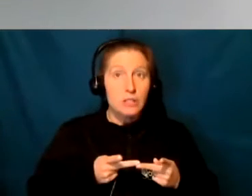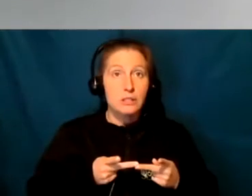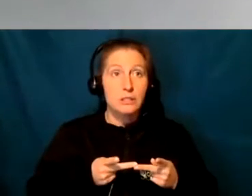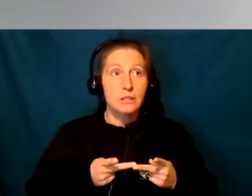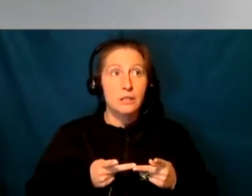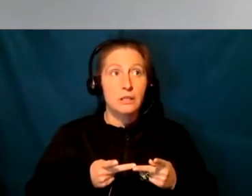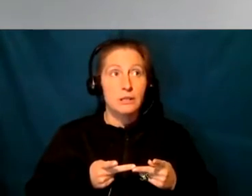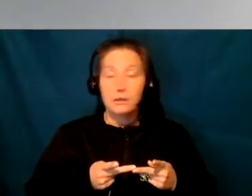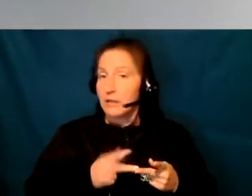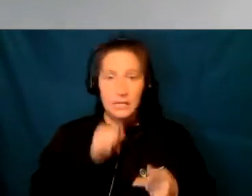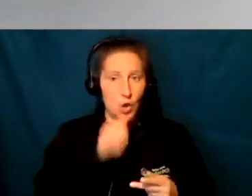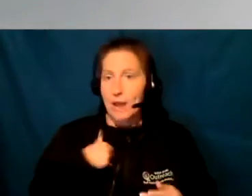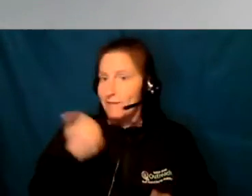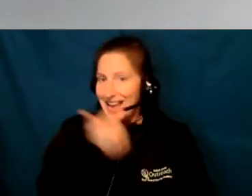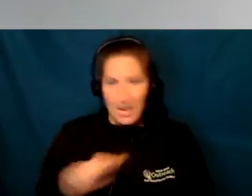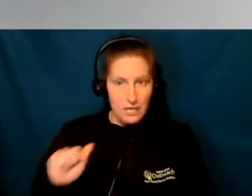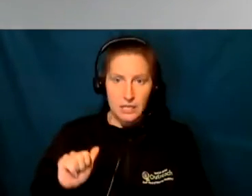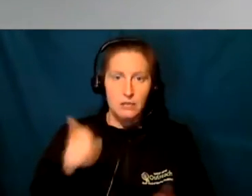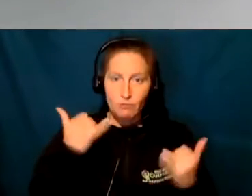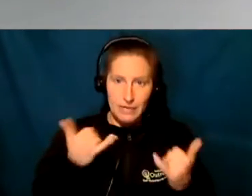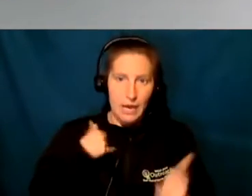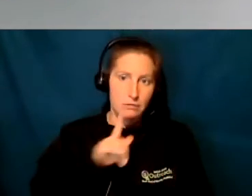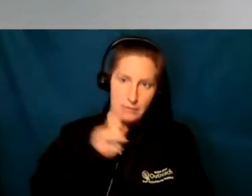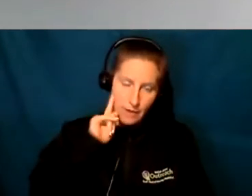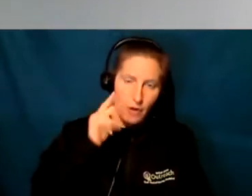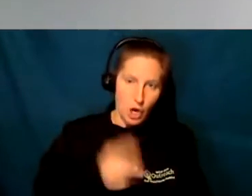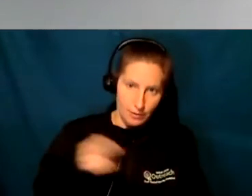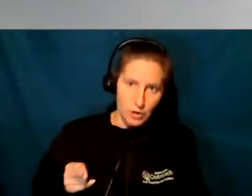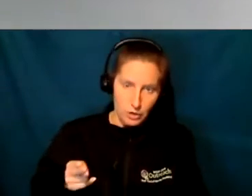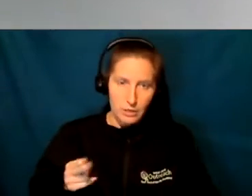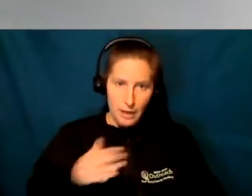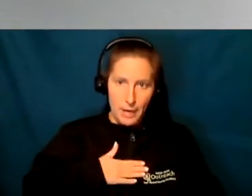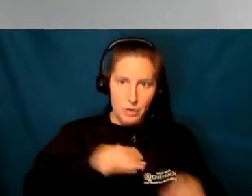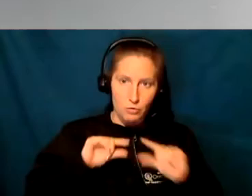don't have any on my caseload that are deaf or hard of hearing. And that's kind of the nice